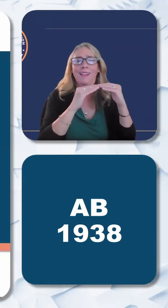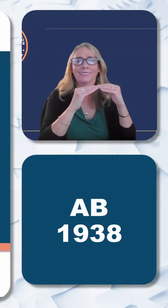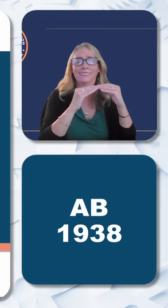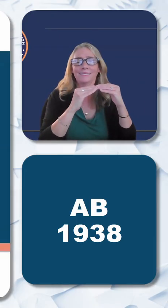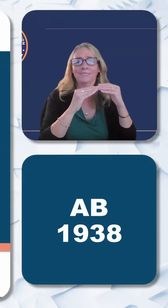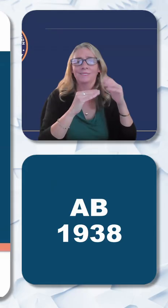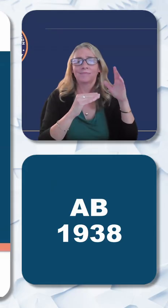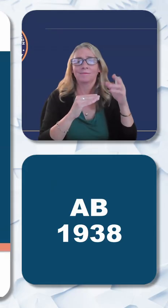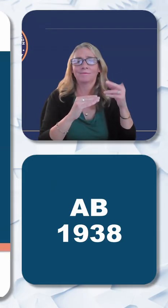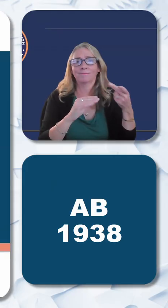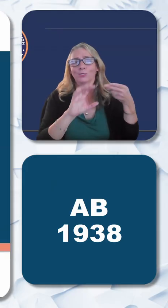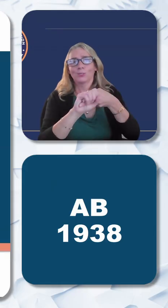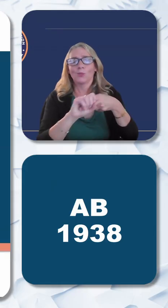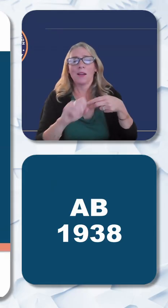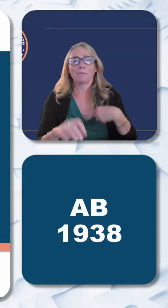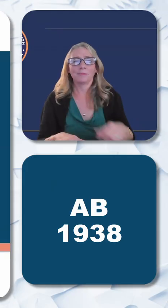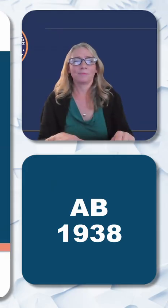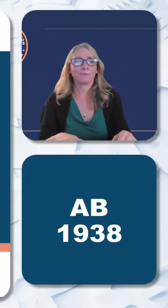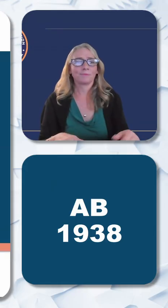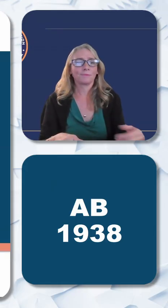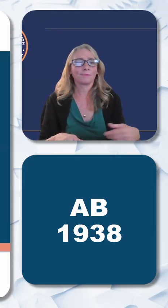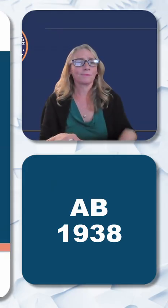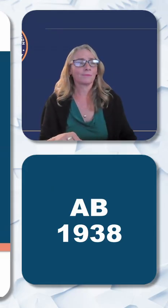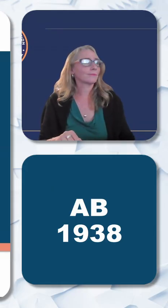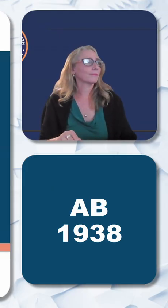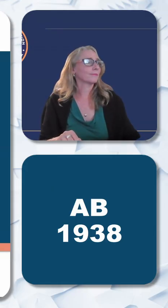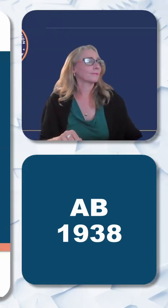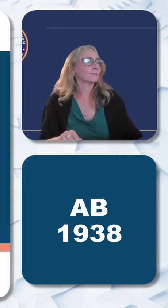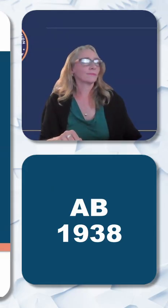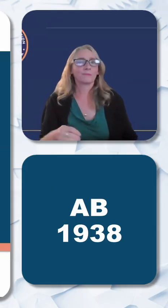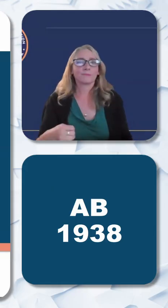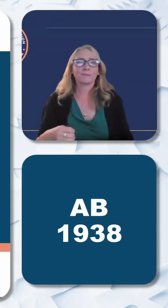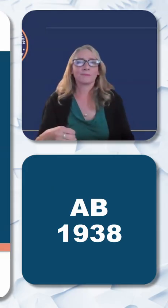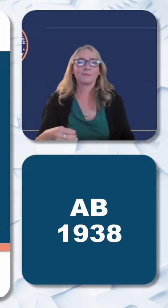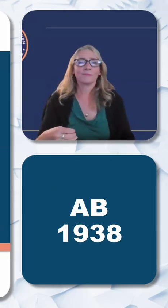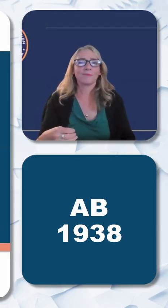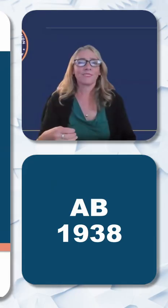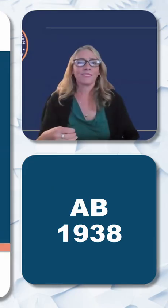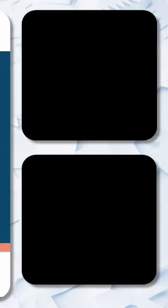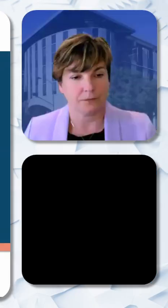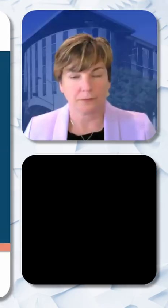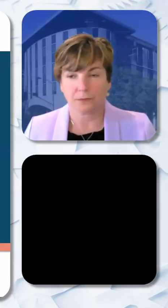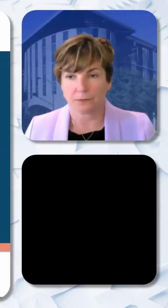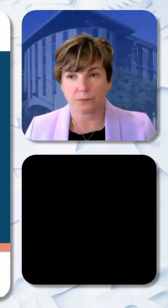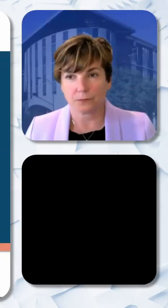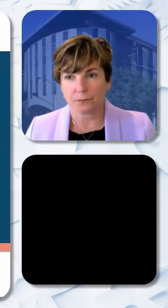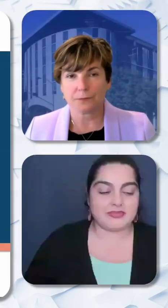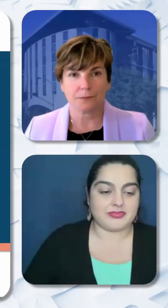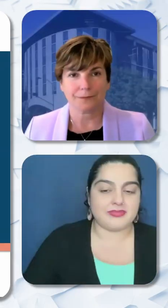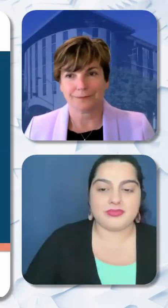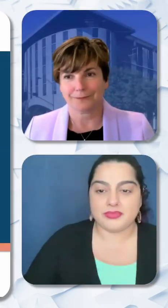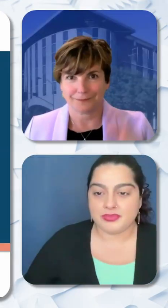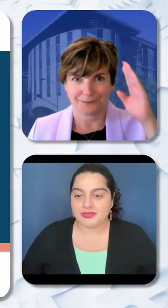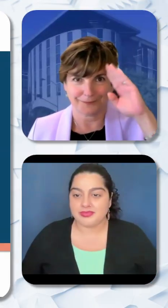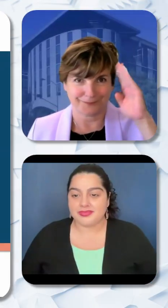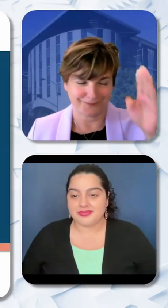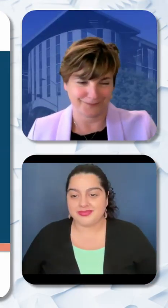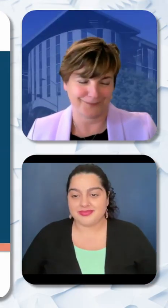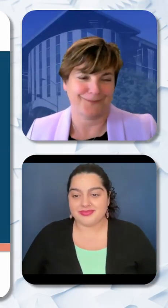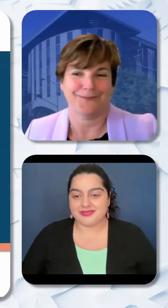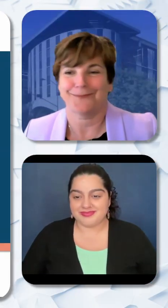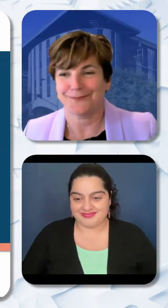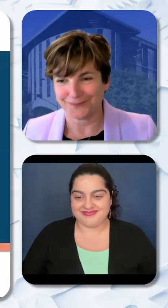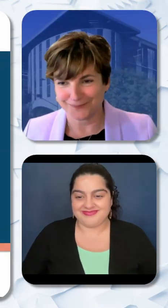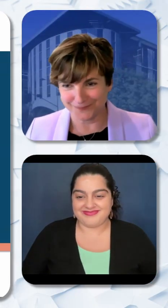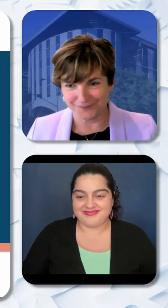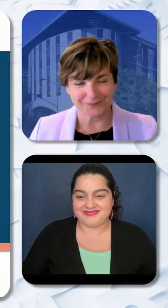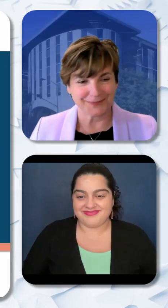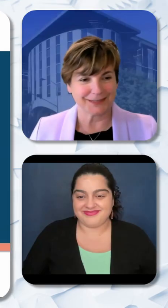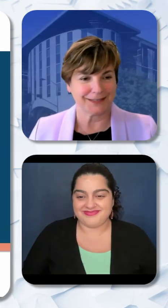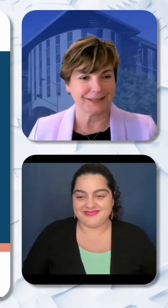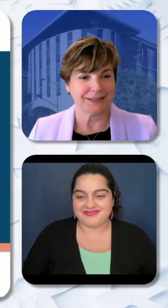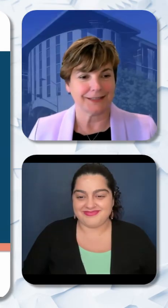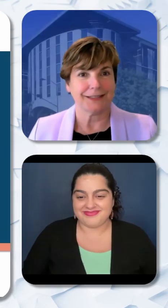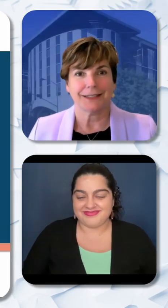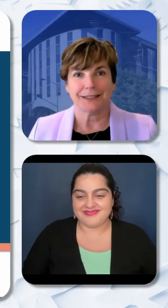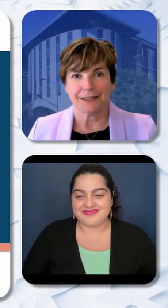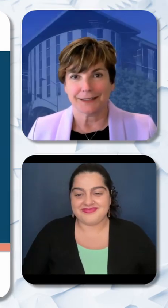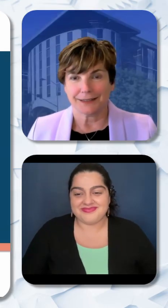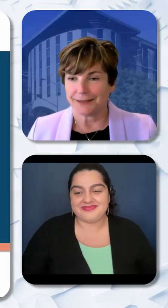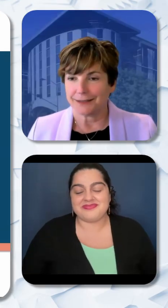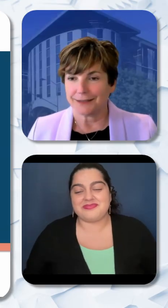I would like to introduce my other colleague here to join me on screen.